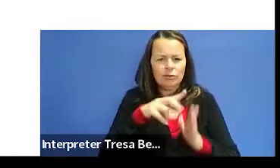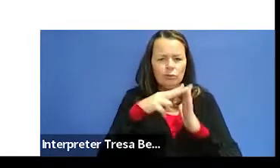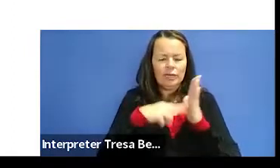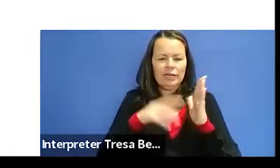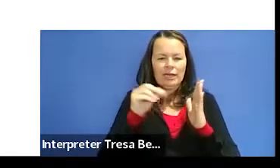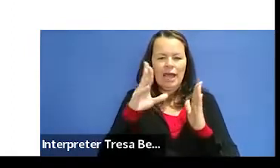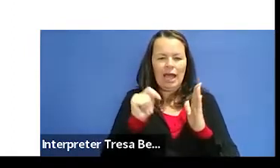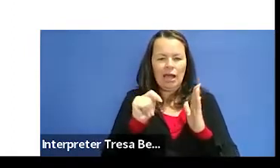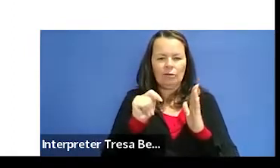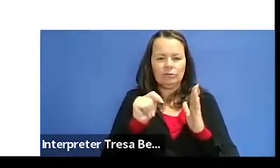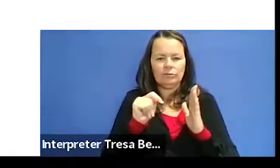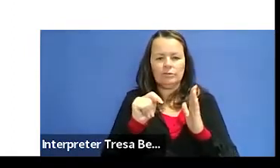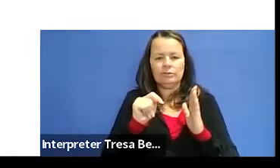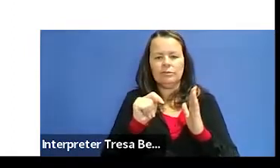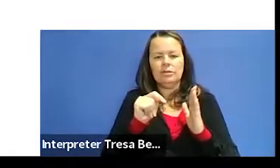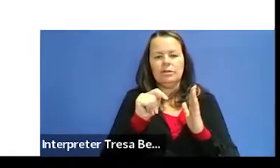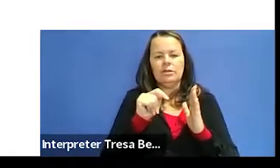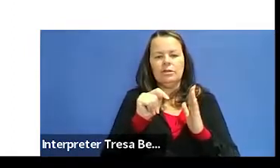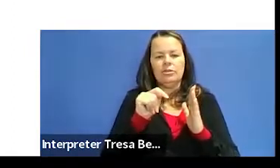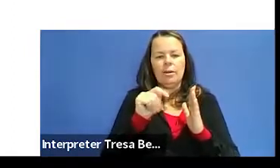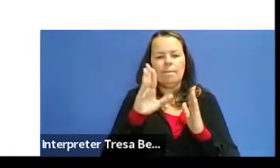listening can hear the results as well? Dennis Lembree: Sure.